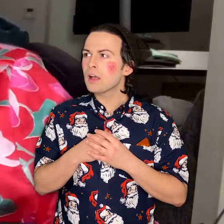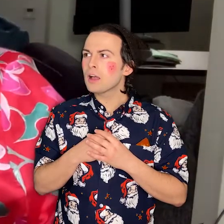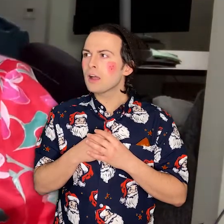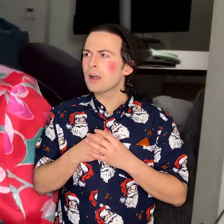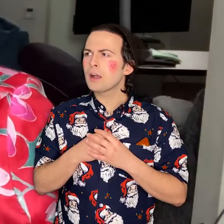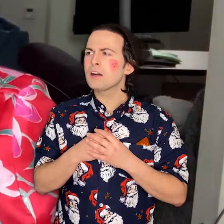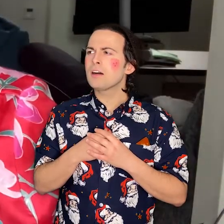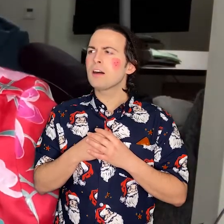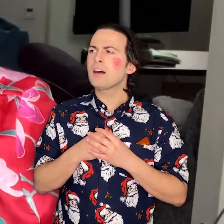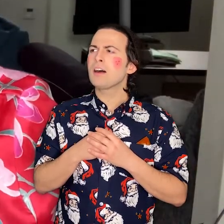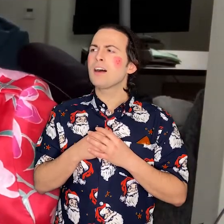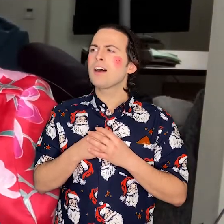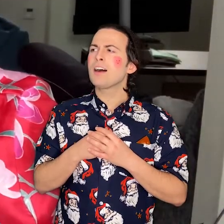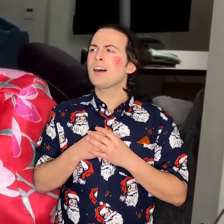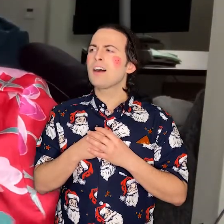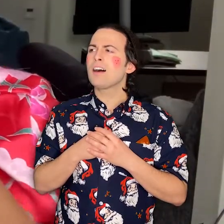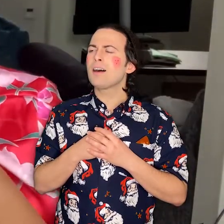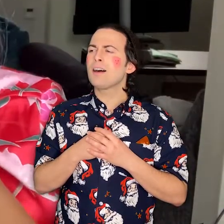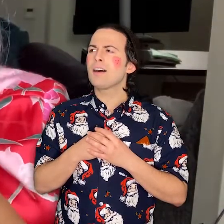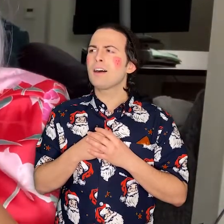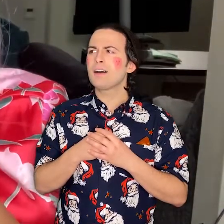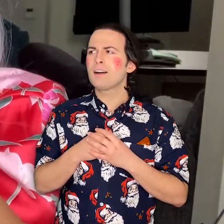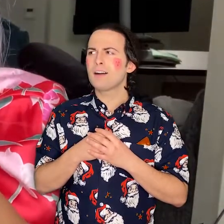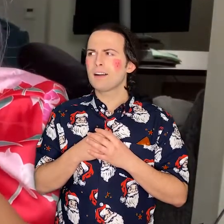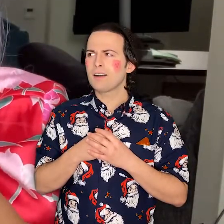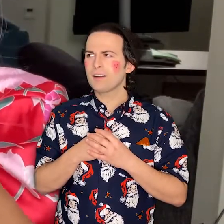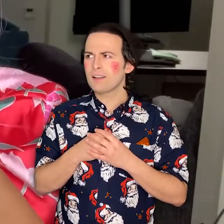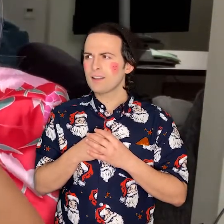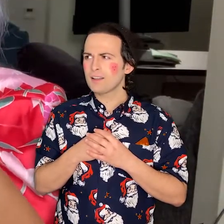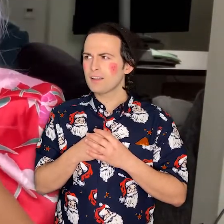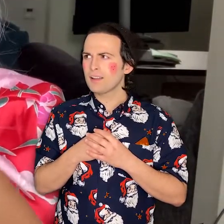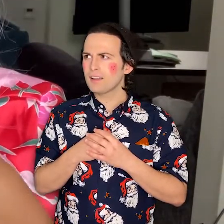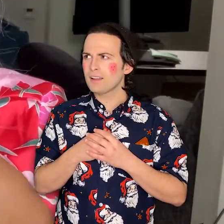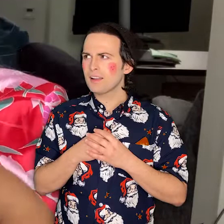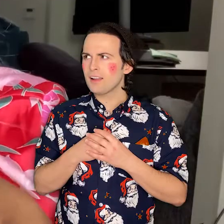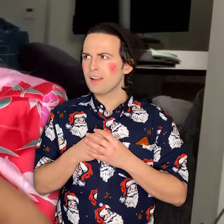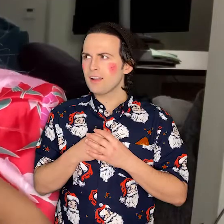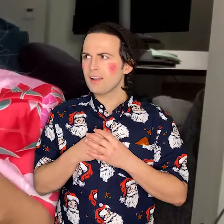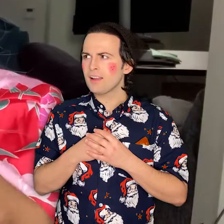best to Lenny but tell him the same goes for him too. Cheerio